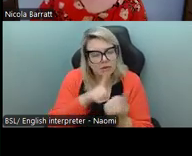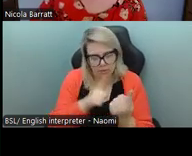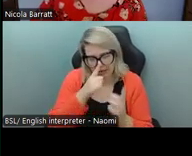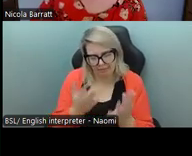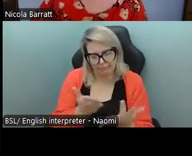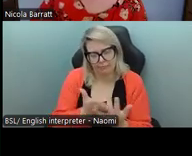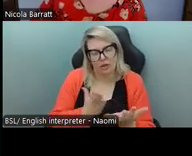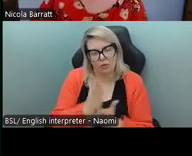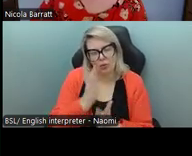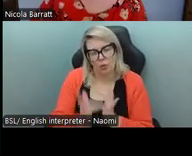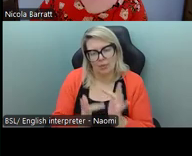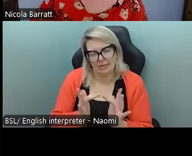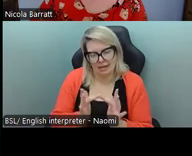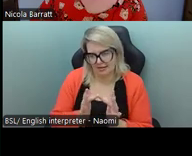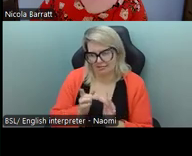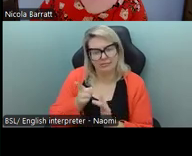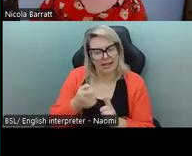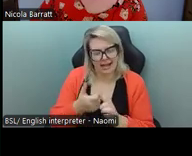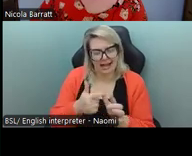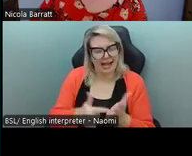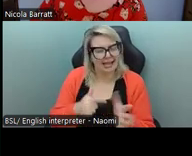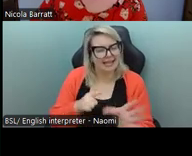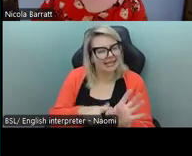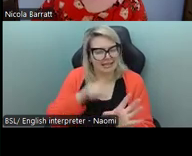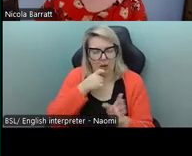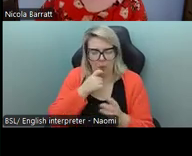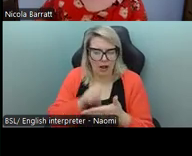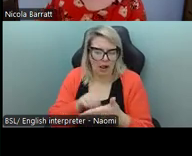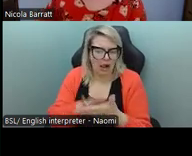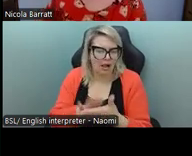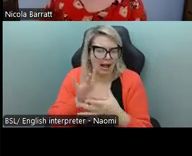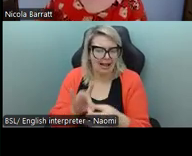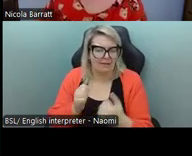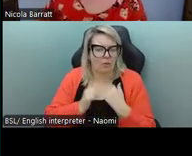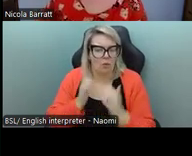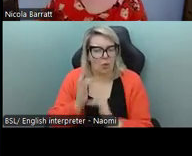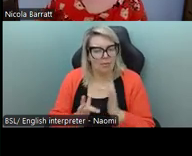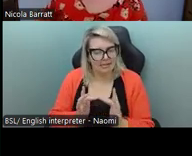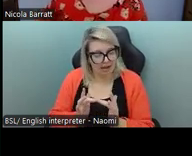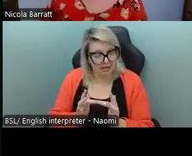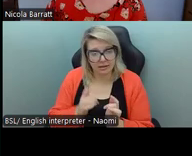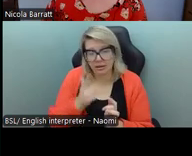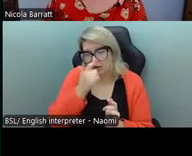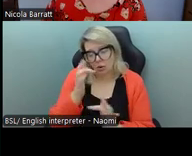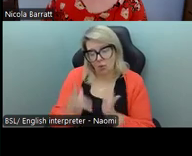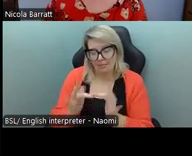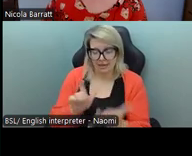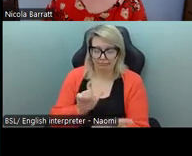Katie will pop the website link into the chat. You just need to go to our website, click on Get In Touch, and you can speak to us.